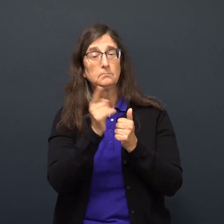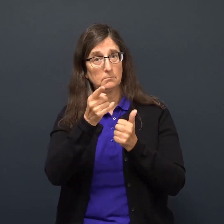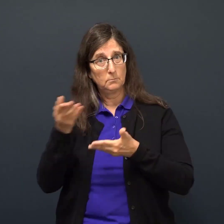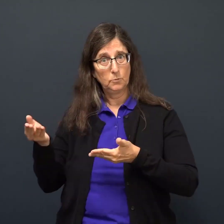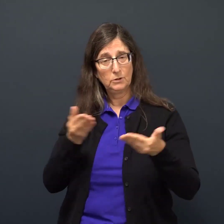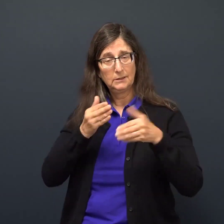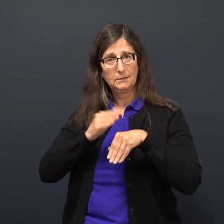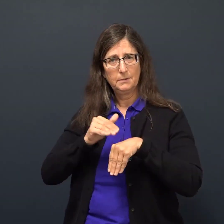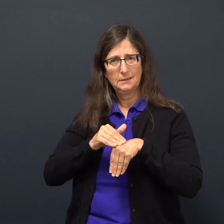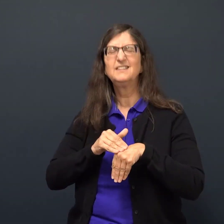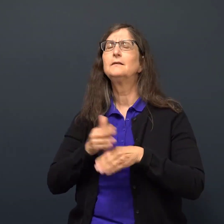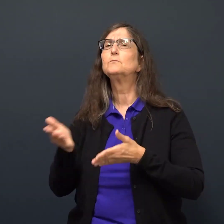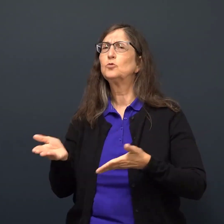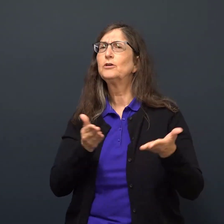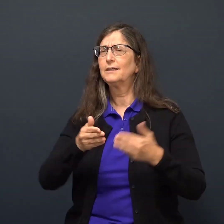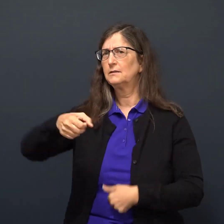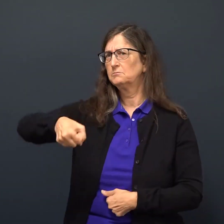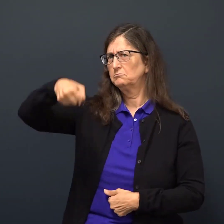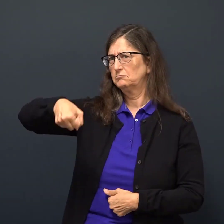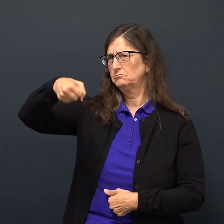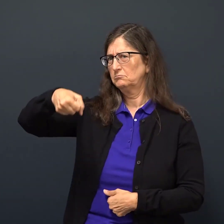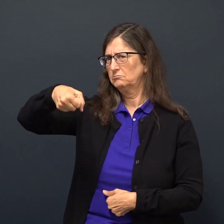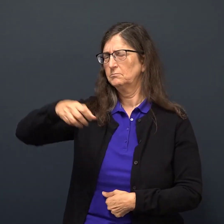If you are bringing your pets, please put them in pet carriers.